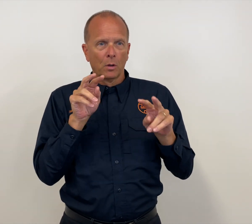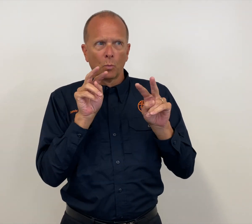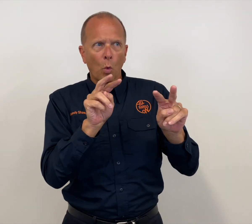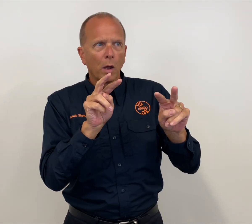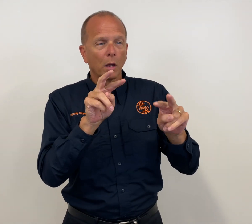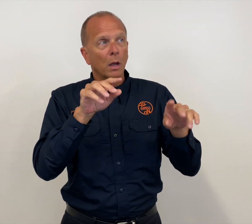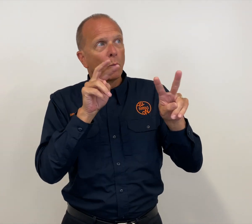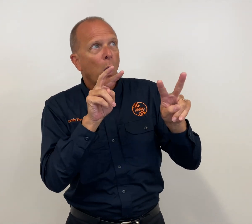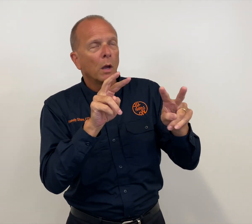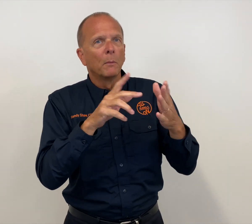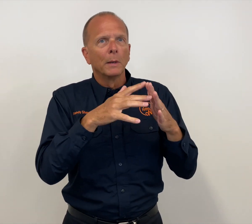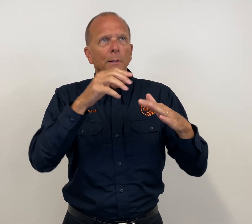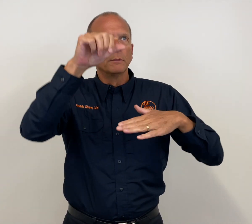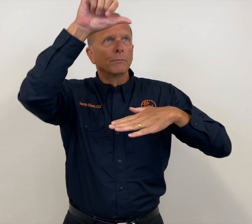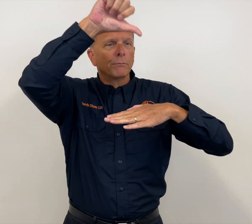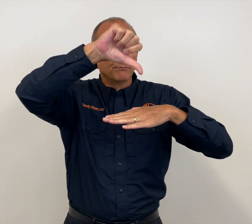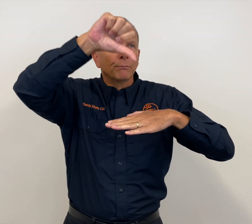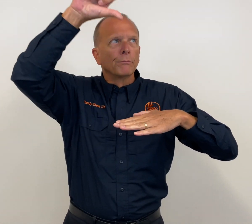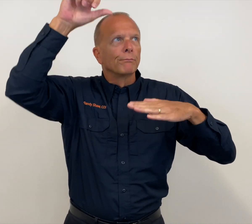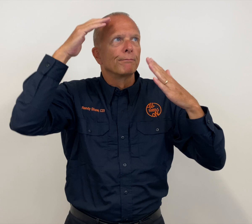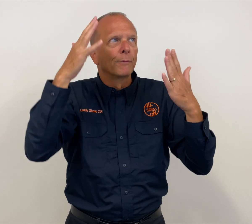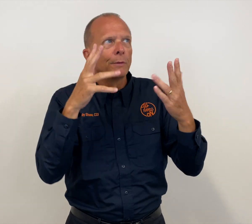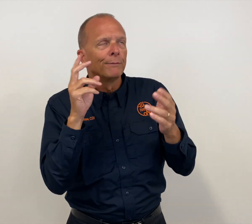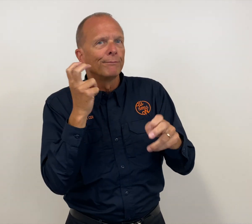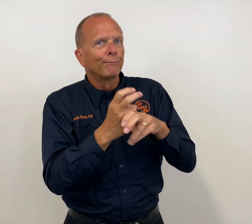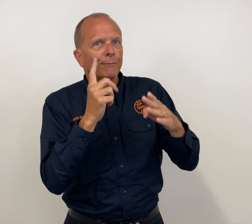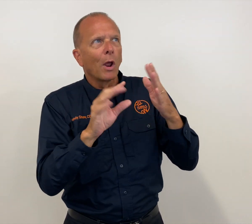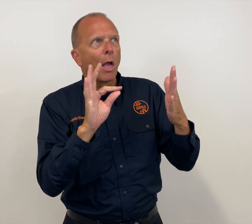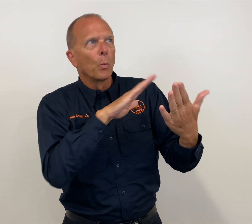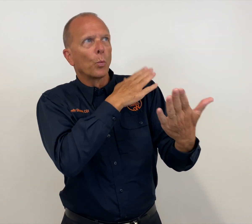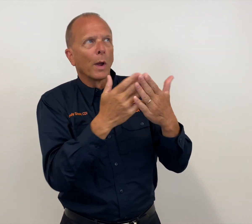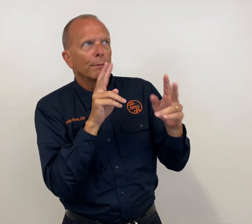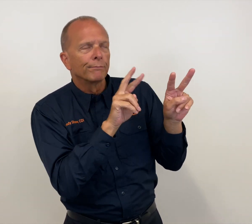that you keep the news on, watch the skies, pay attention to your weather apps